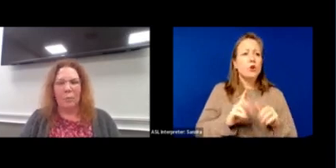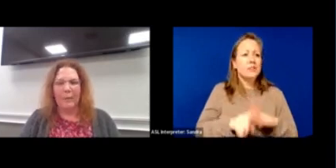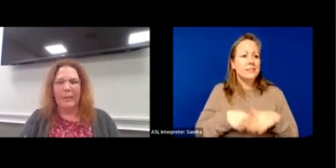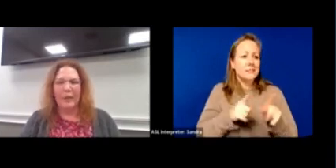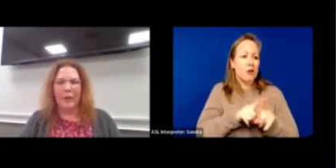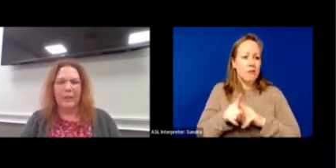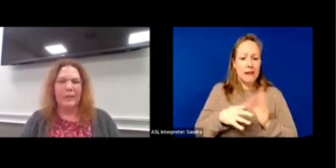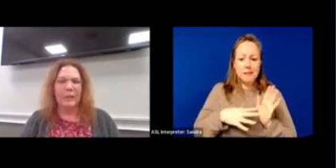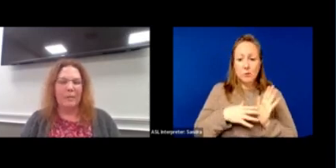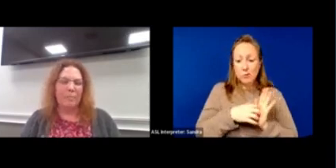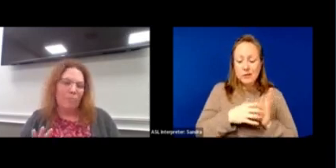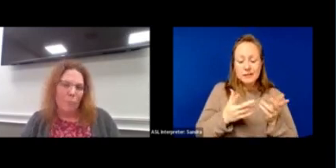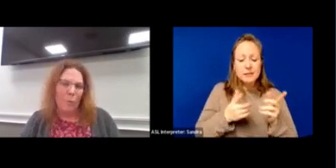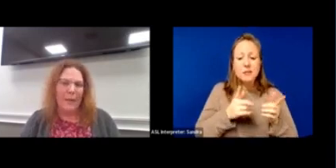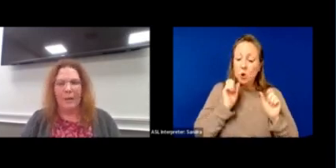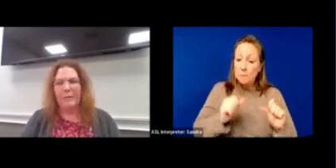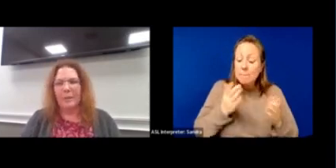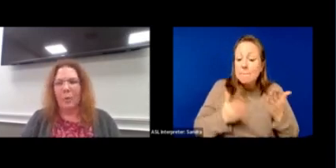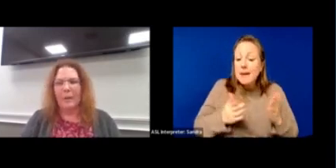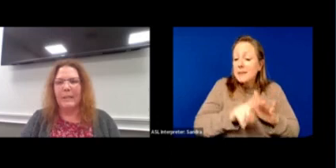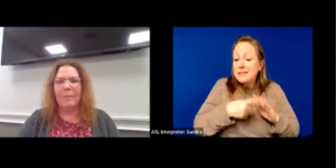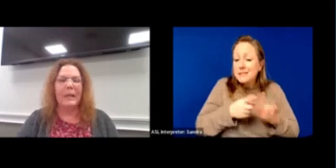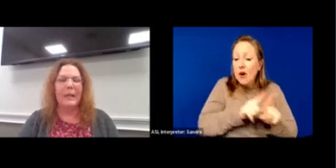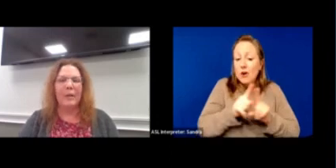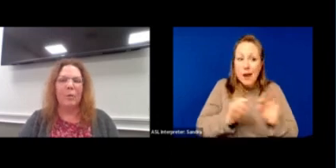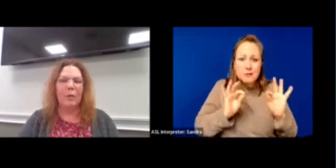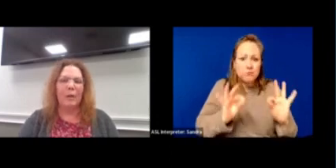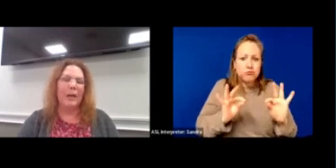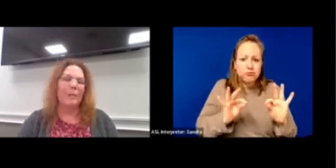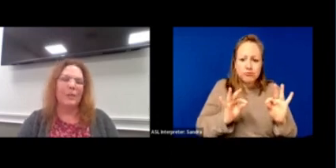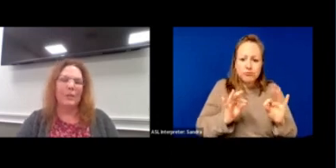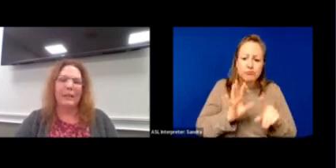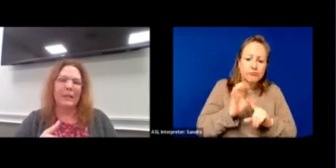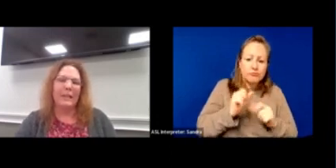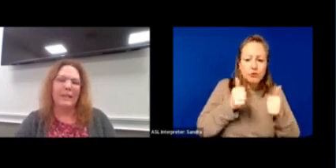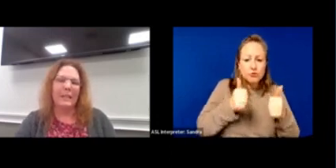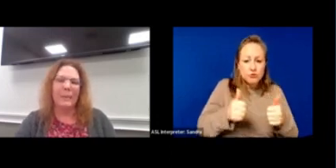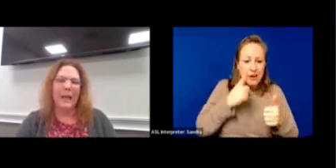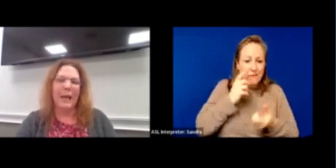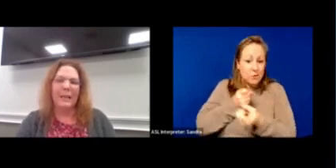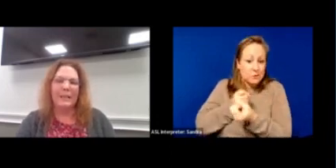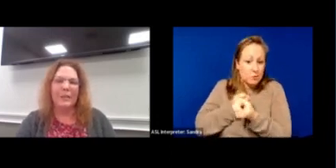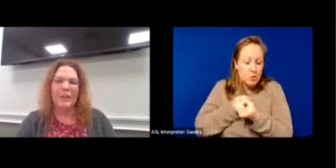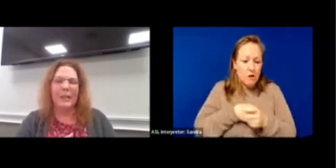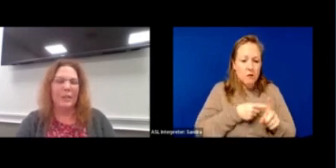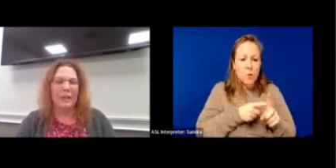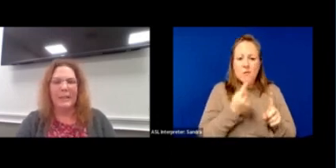really good way of supporting somebody or a strength that that DSP has such as a great